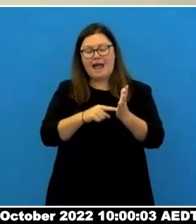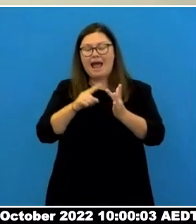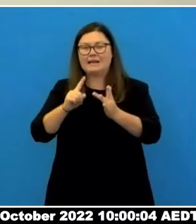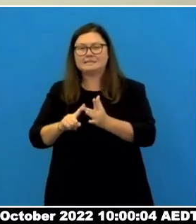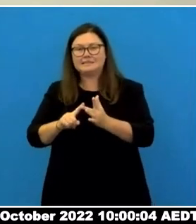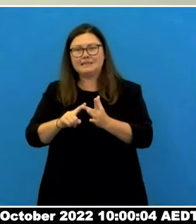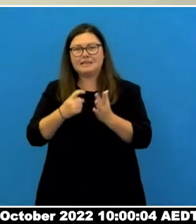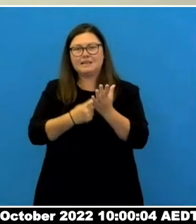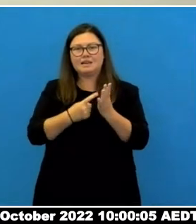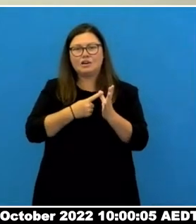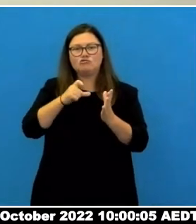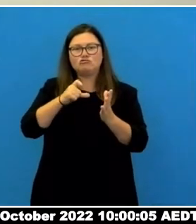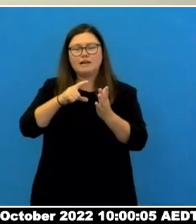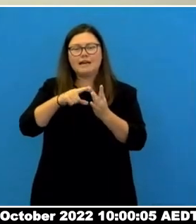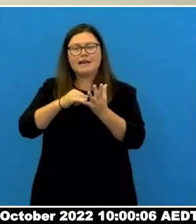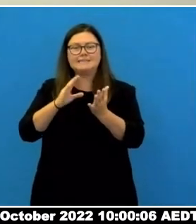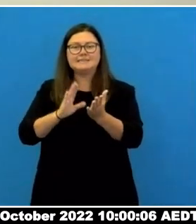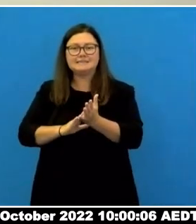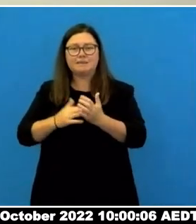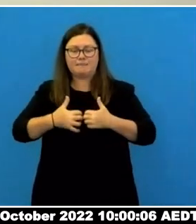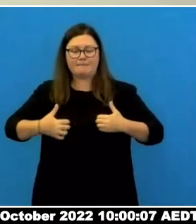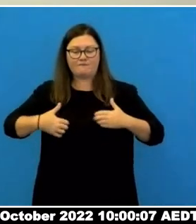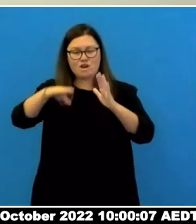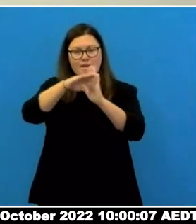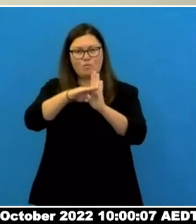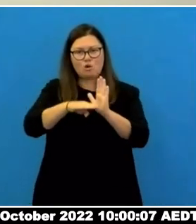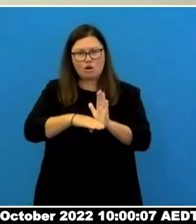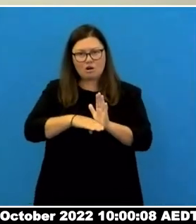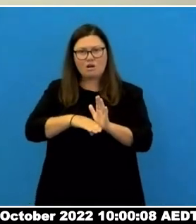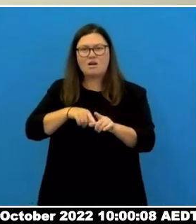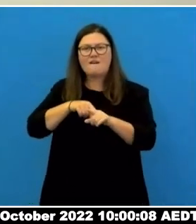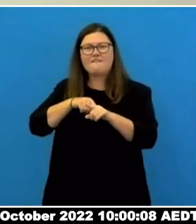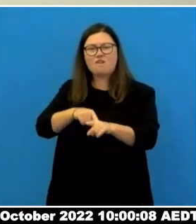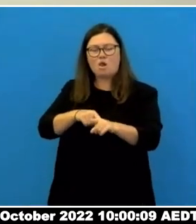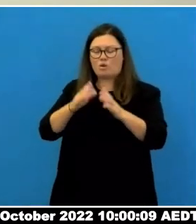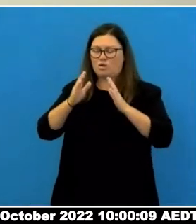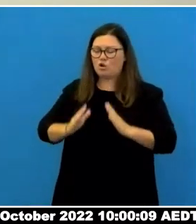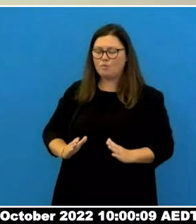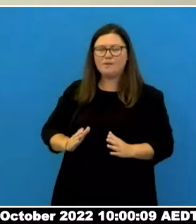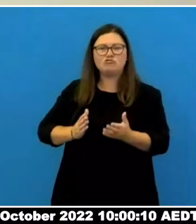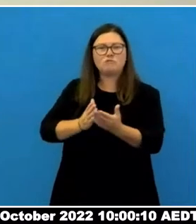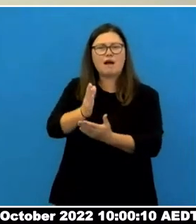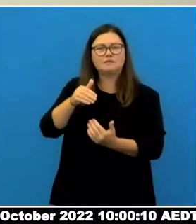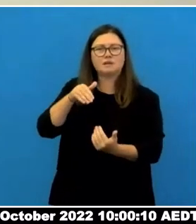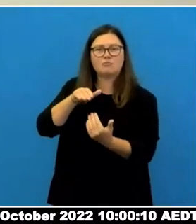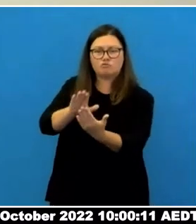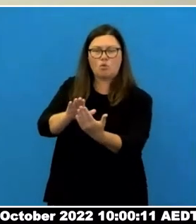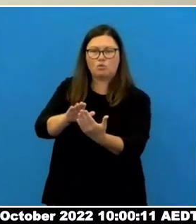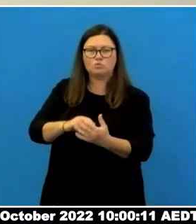steered by a human rights based approach. The guiding principles for a human rights based approach